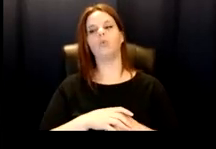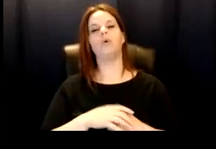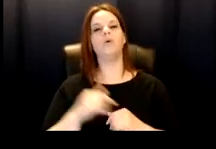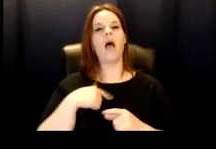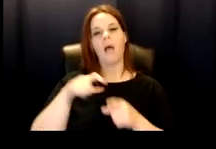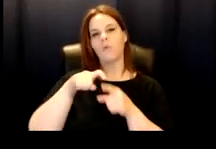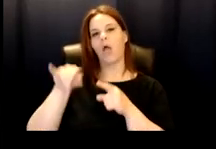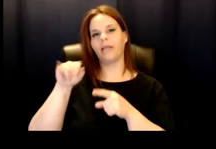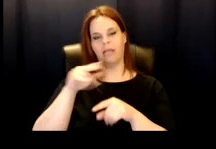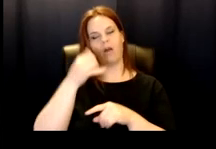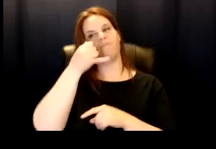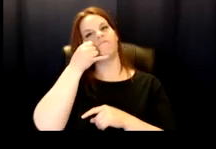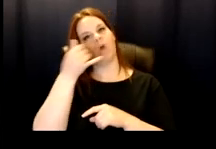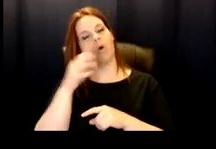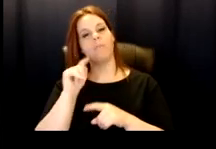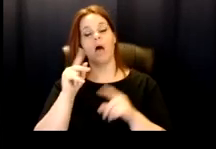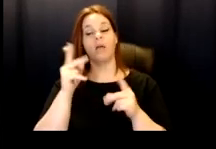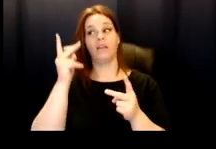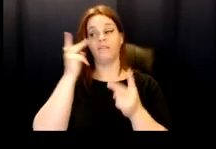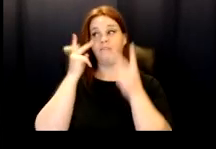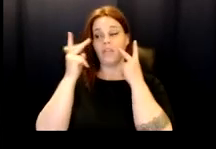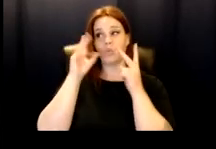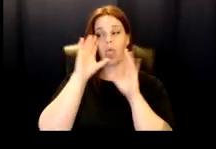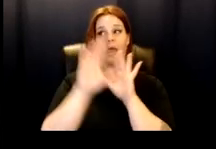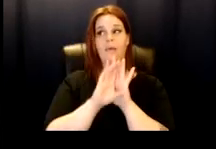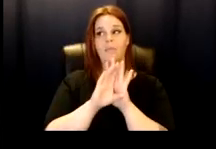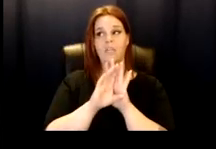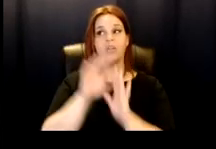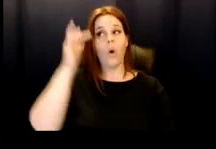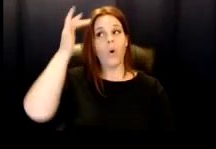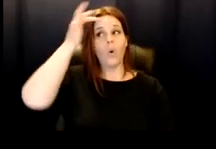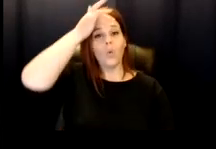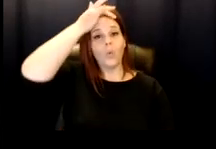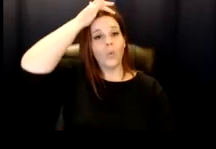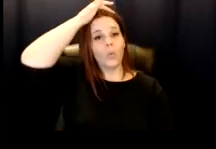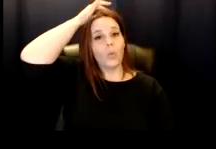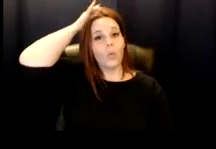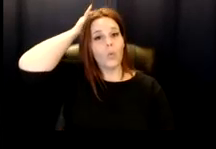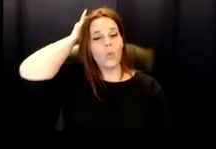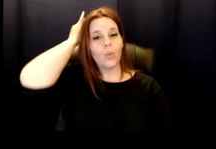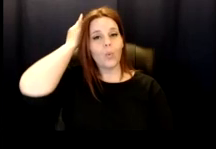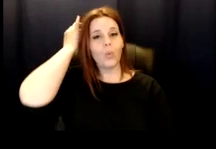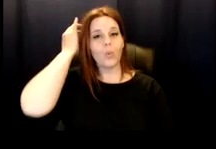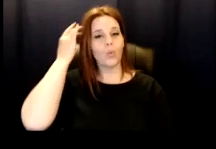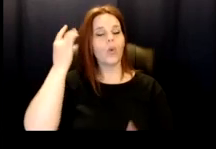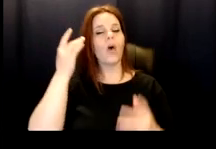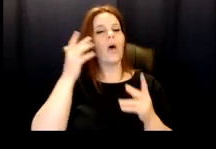by phone, but visual image, what little hair I do have is gray and brown. Mostly gray I